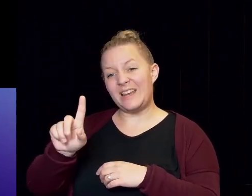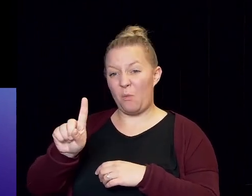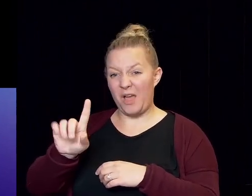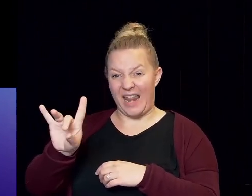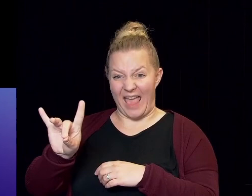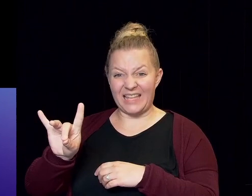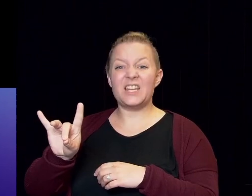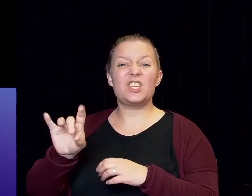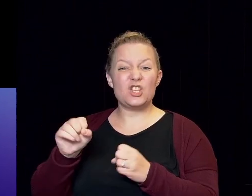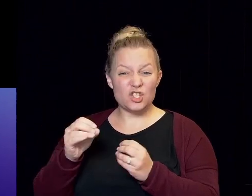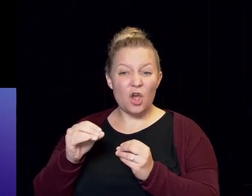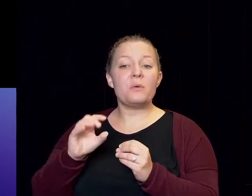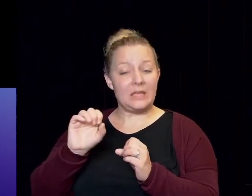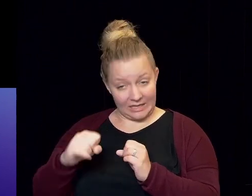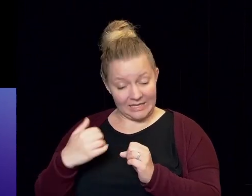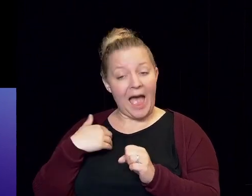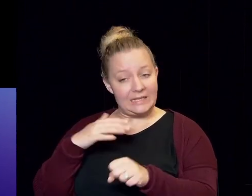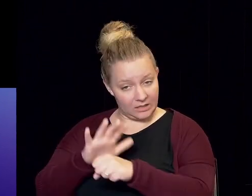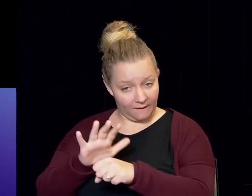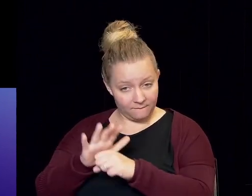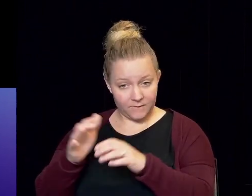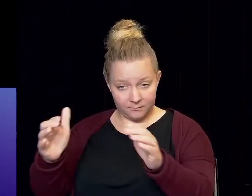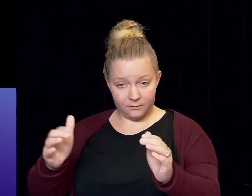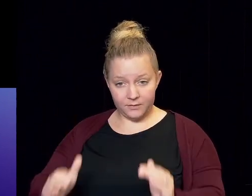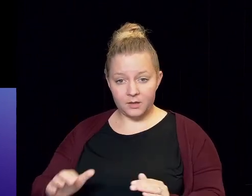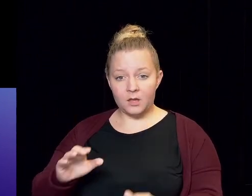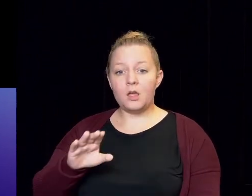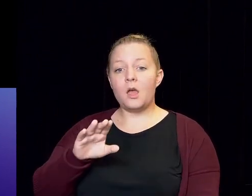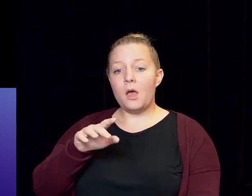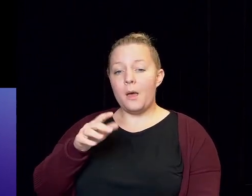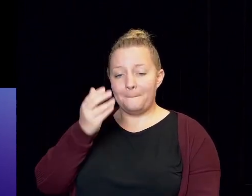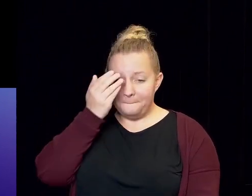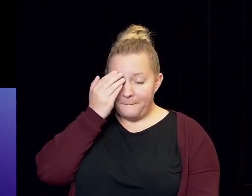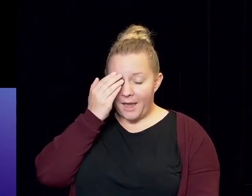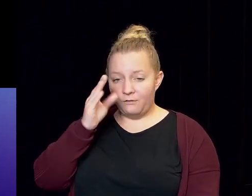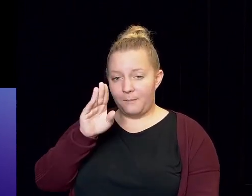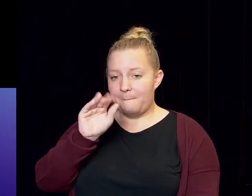For the Pirate Bay water park, if you're interested in going there with a 20% discount coupon. I move